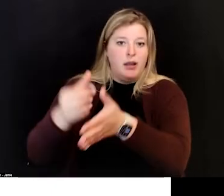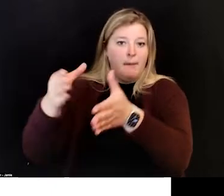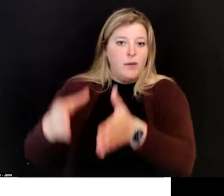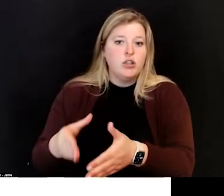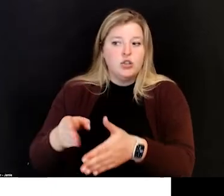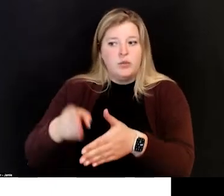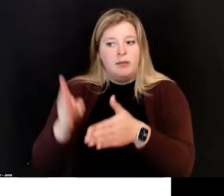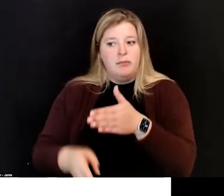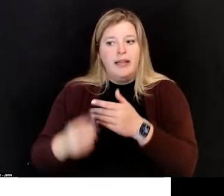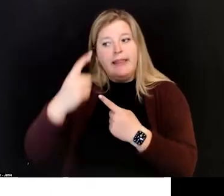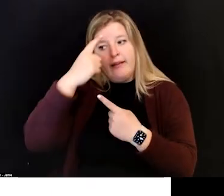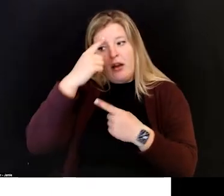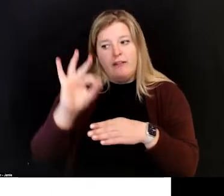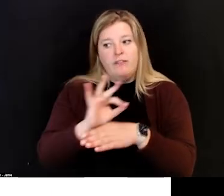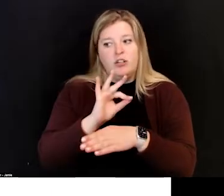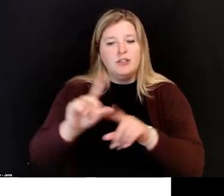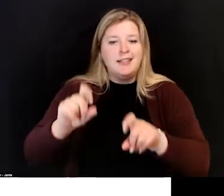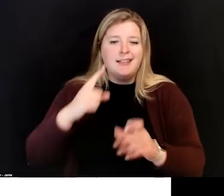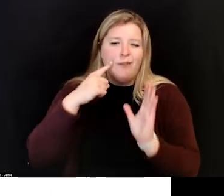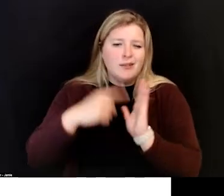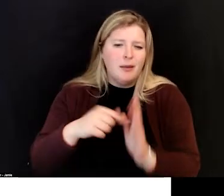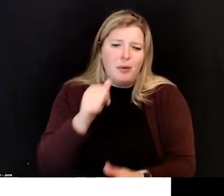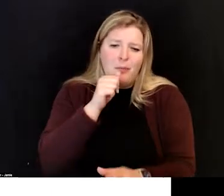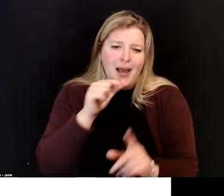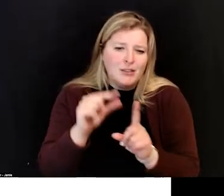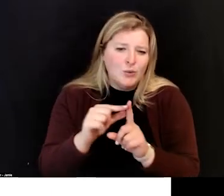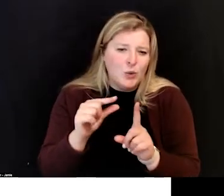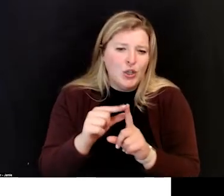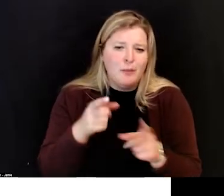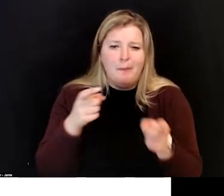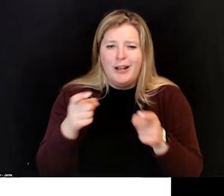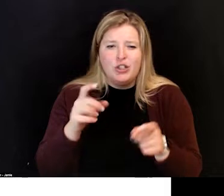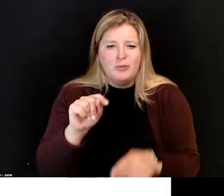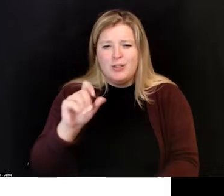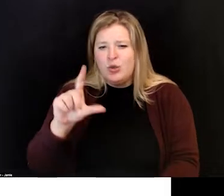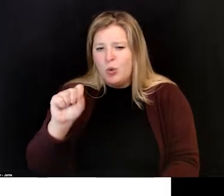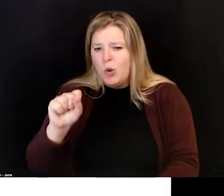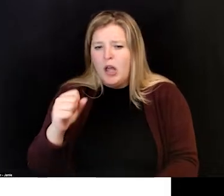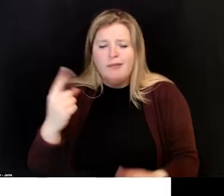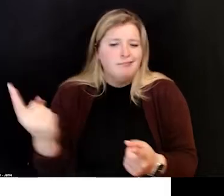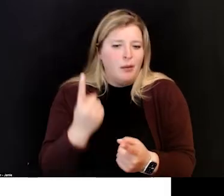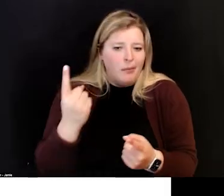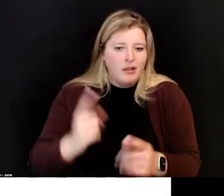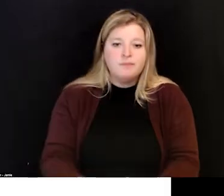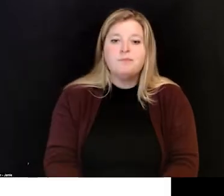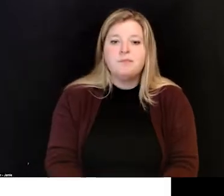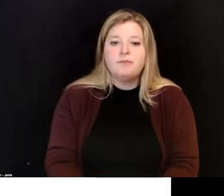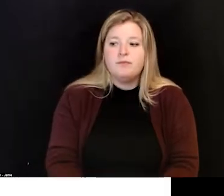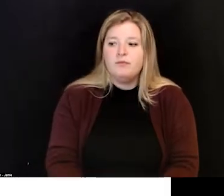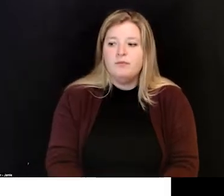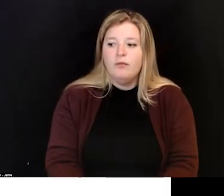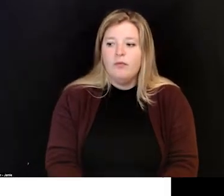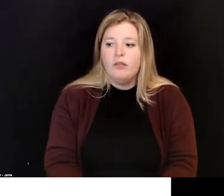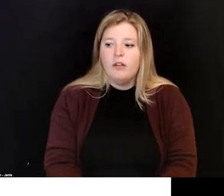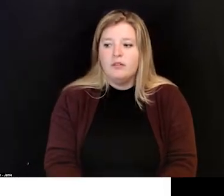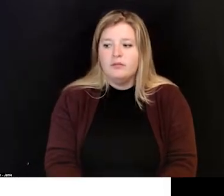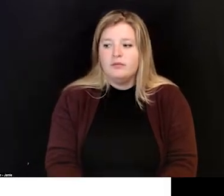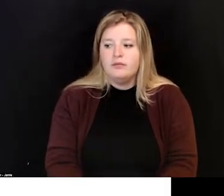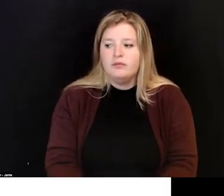And so that might be something like a password management tool. So just to understand a couple things from this,